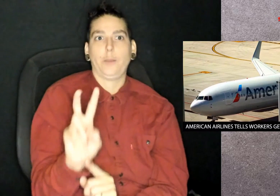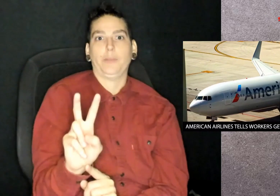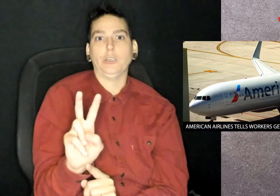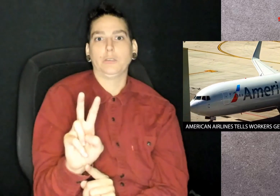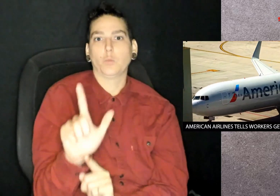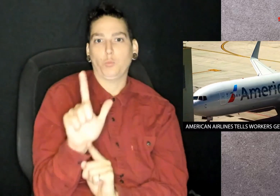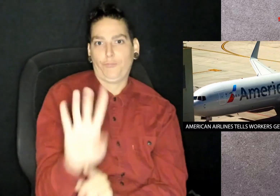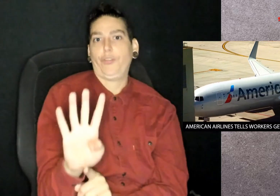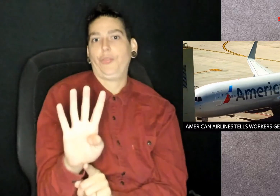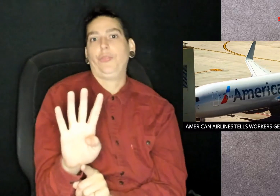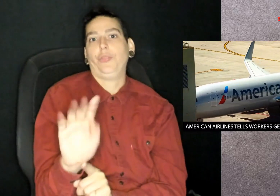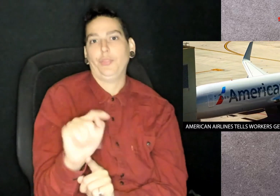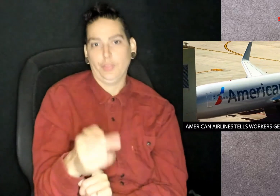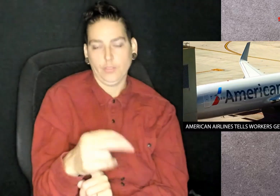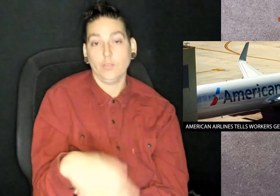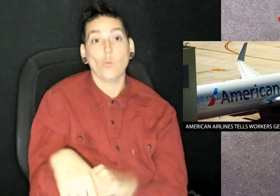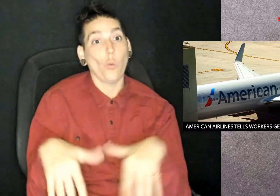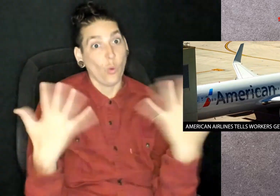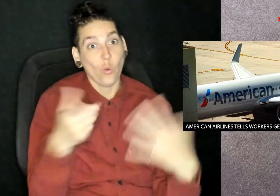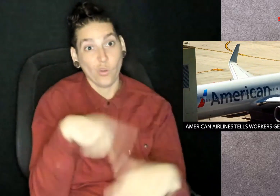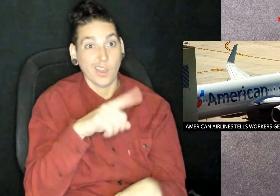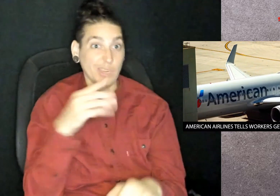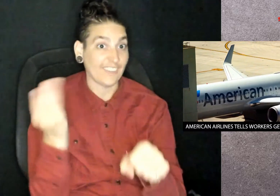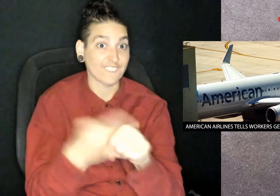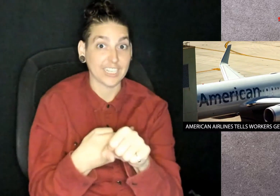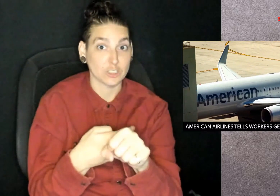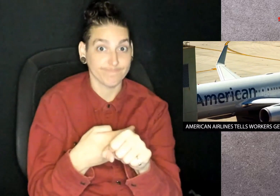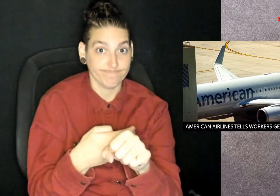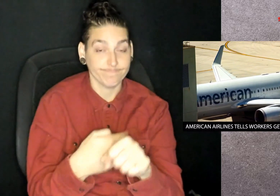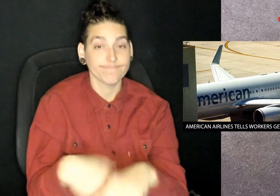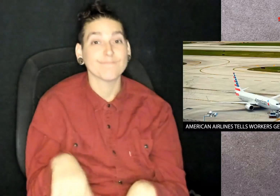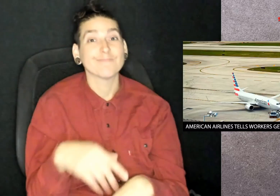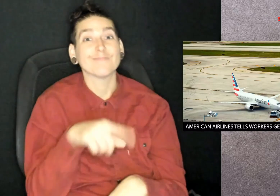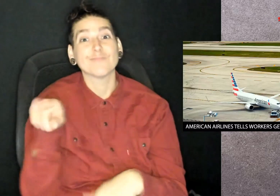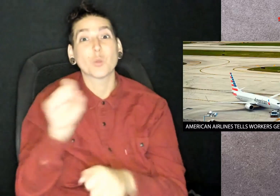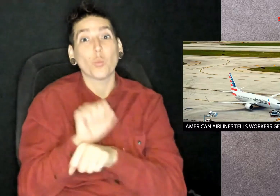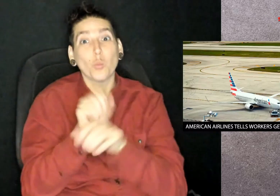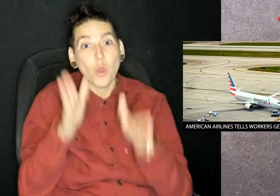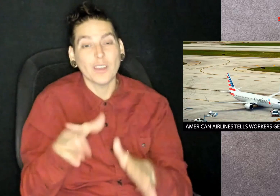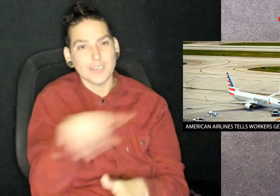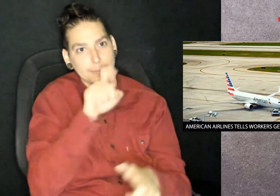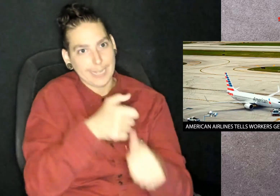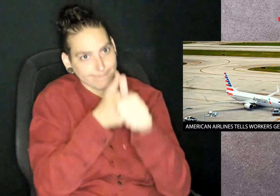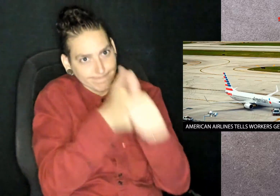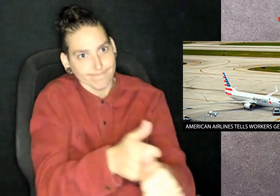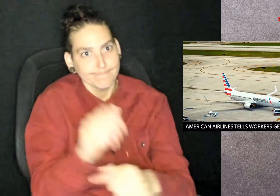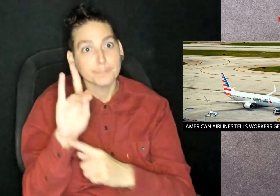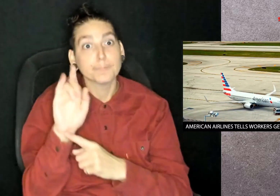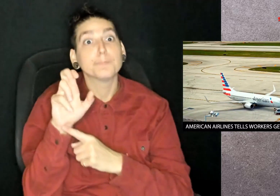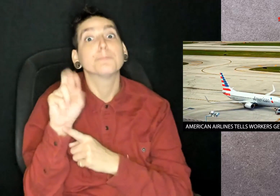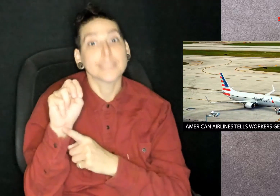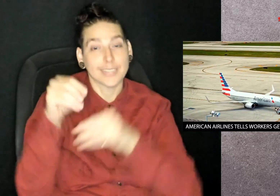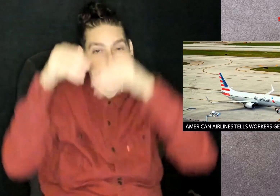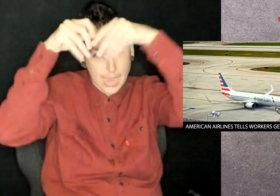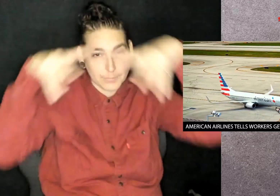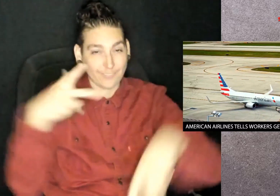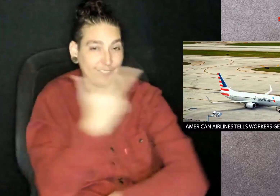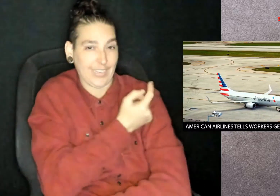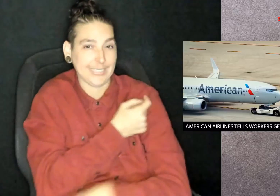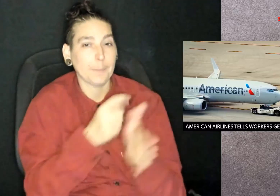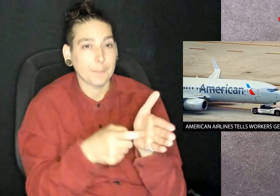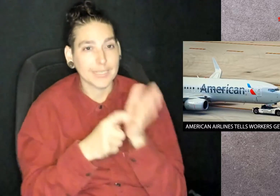vaccinated against Covid 19 by November 24 or they will be fired they told workers that they